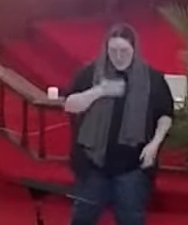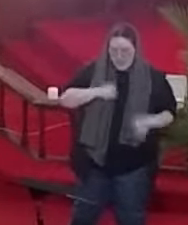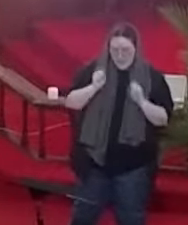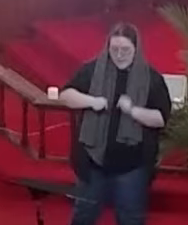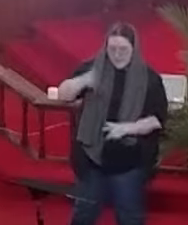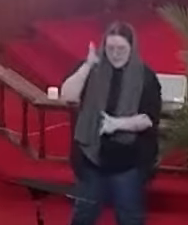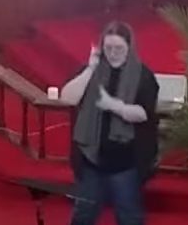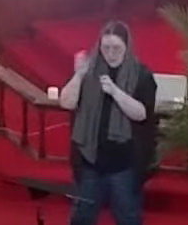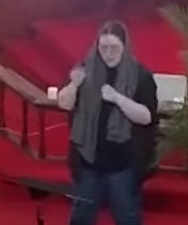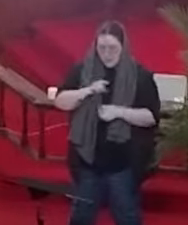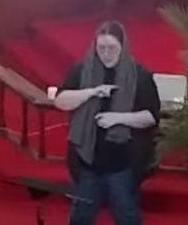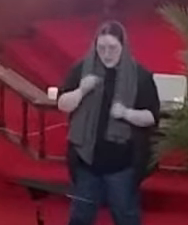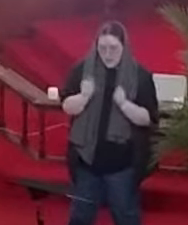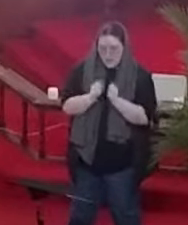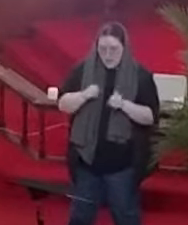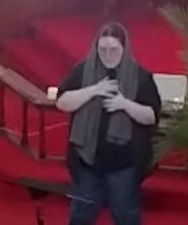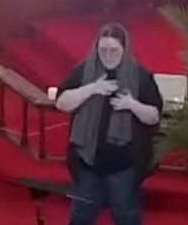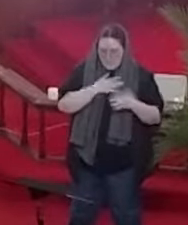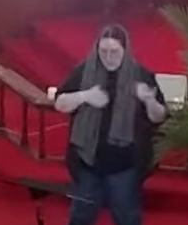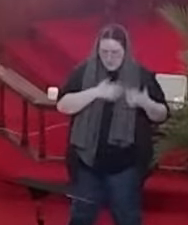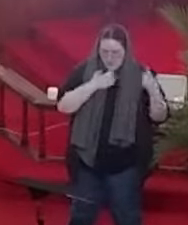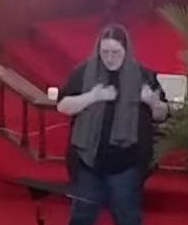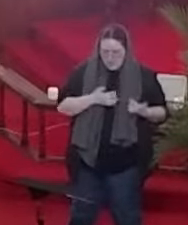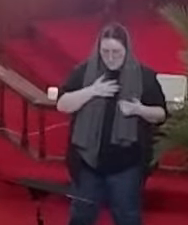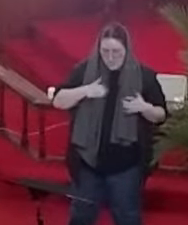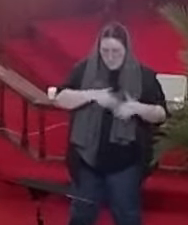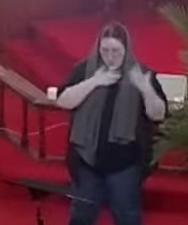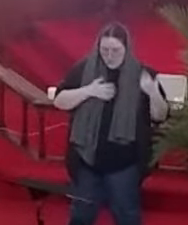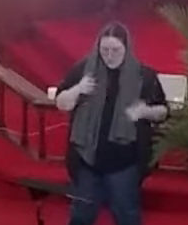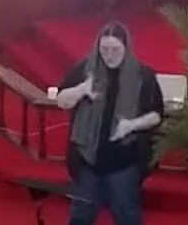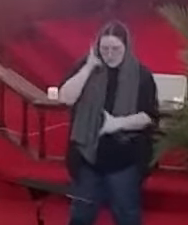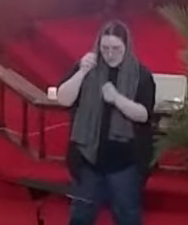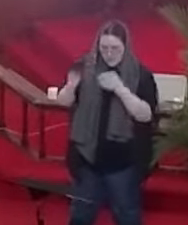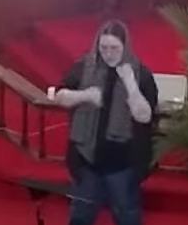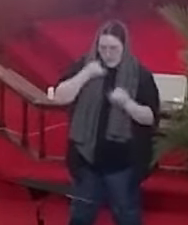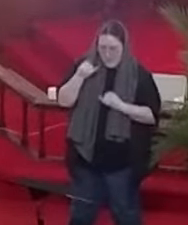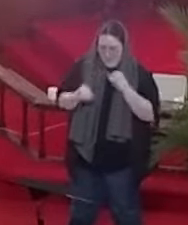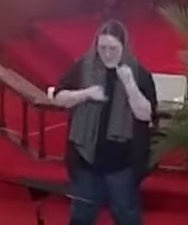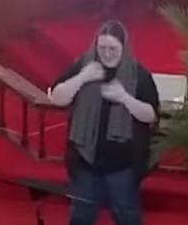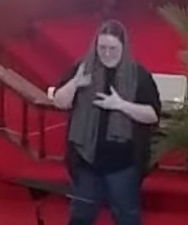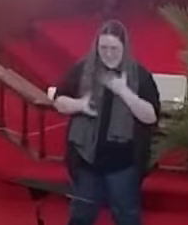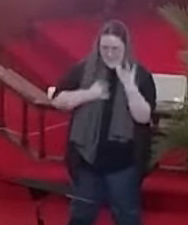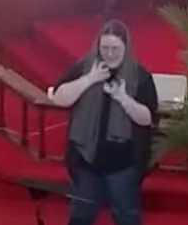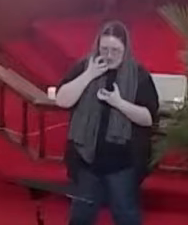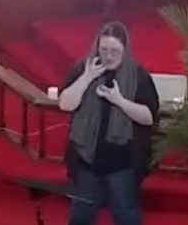I can hear with my heart. My heart has heard joy, anger,